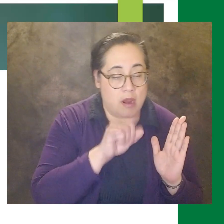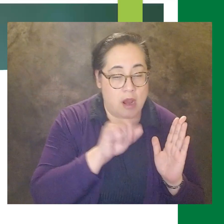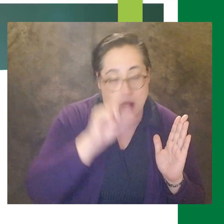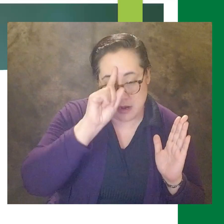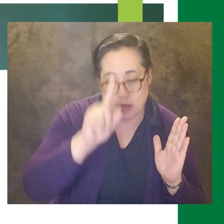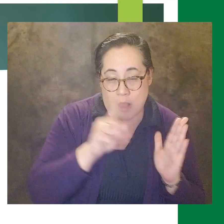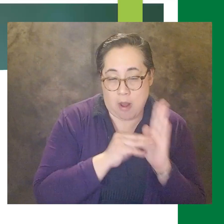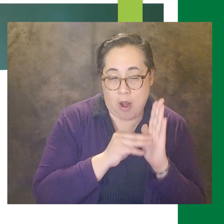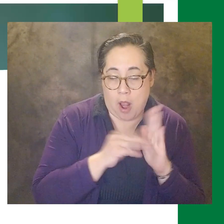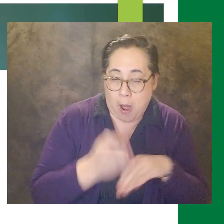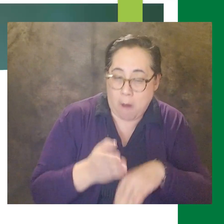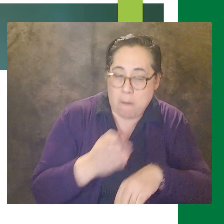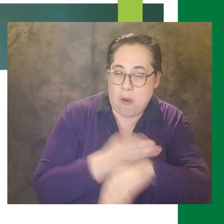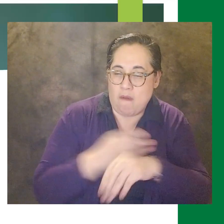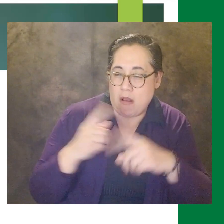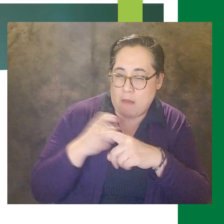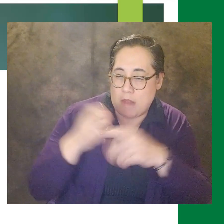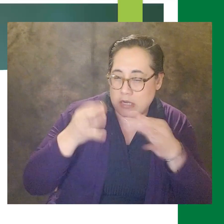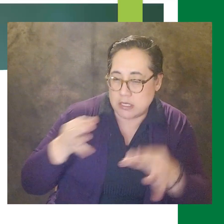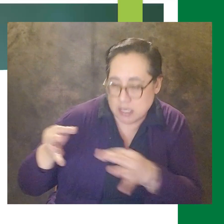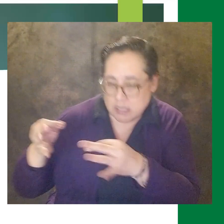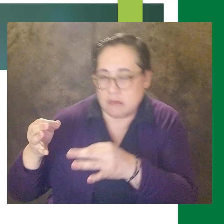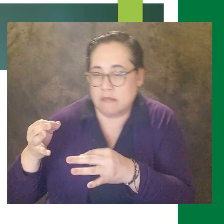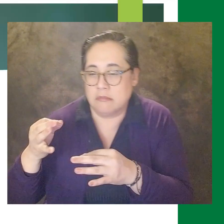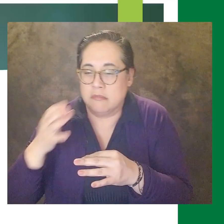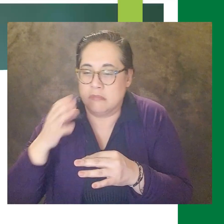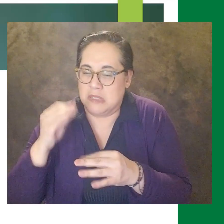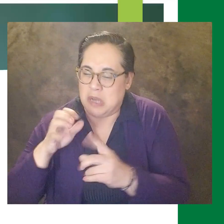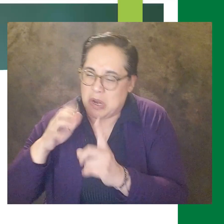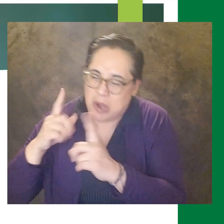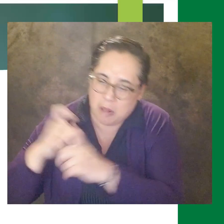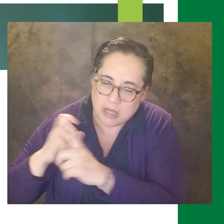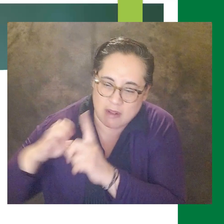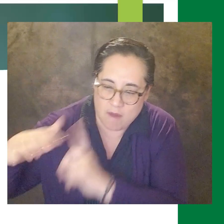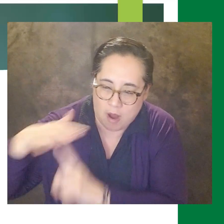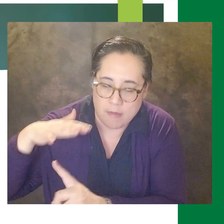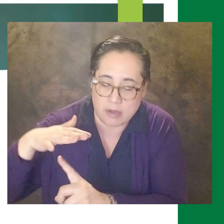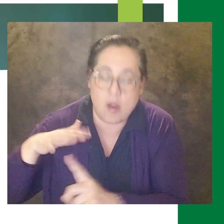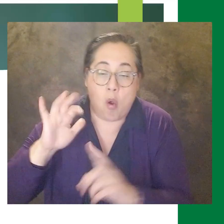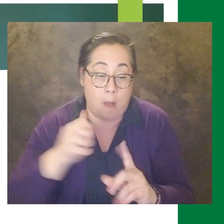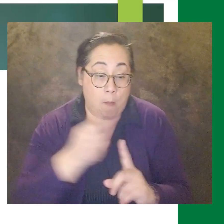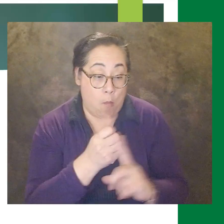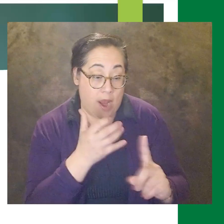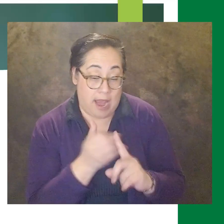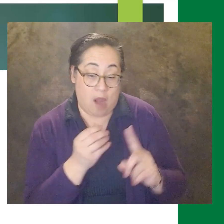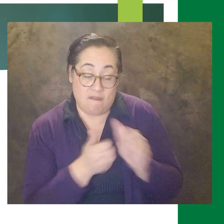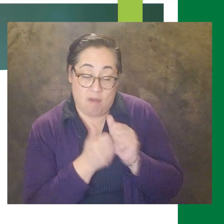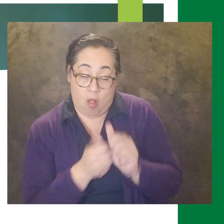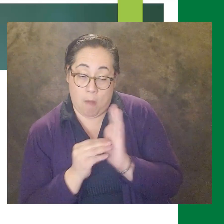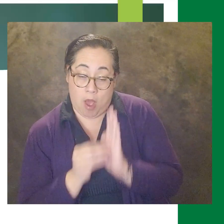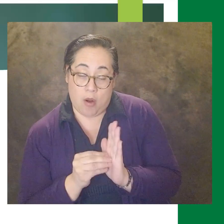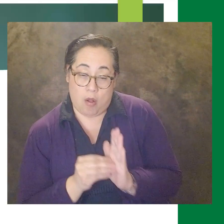If we break it down using the model, the nominal entities, such as artificial intelligence ...